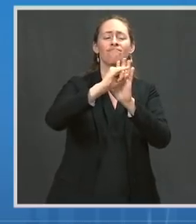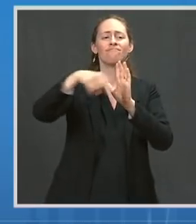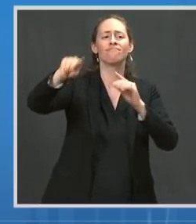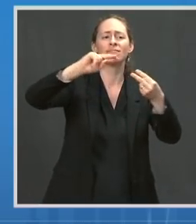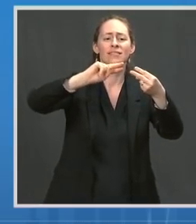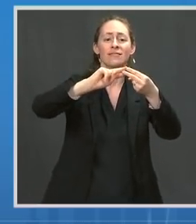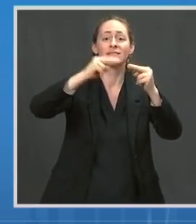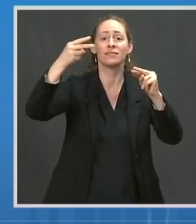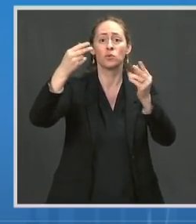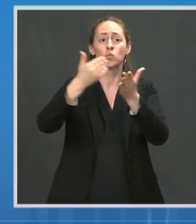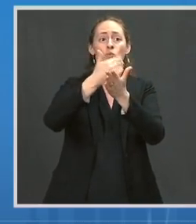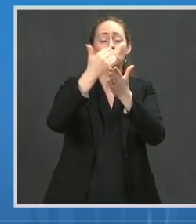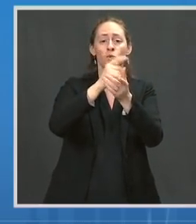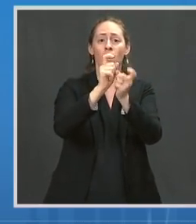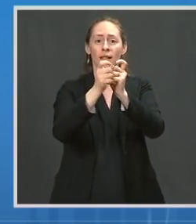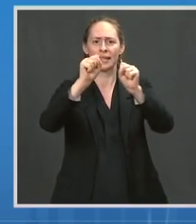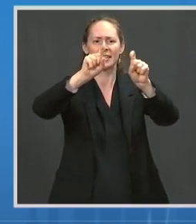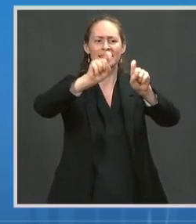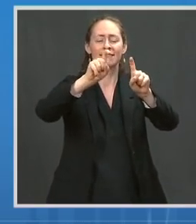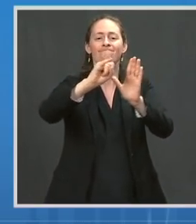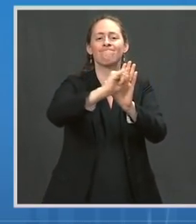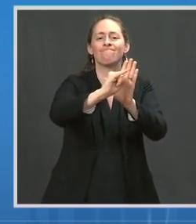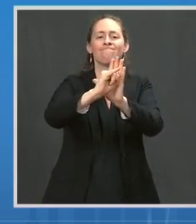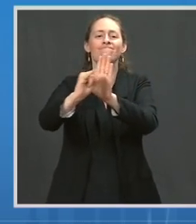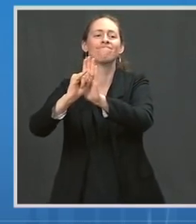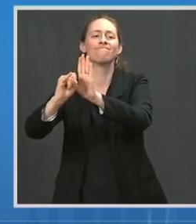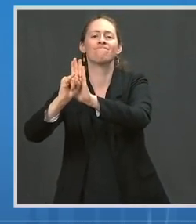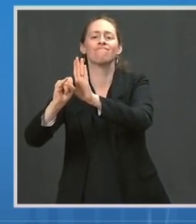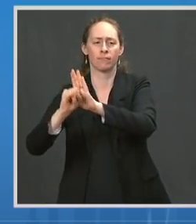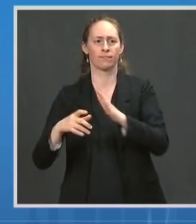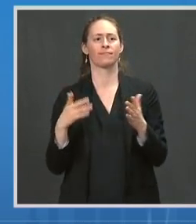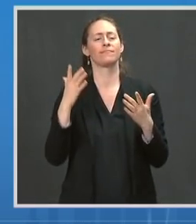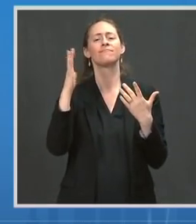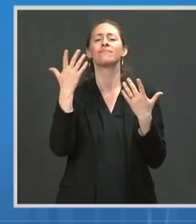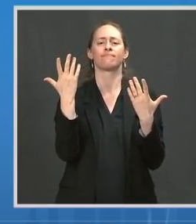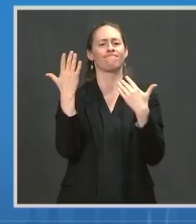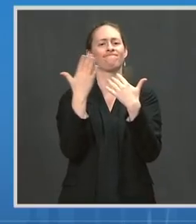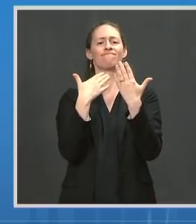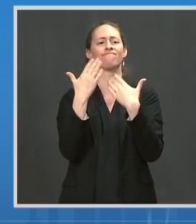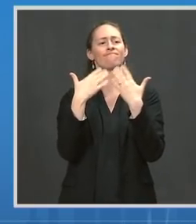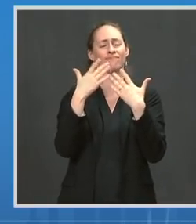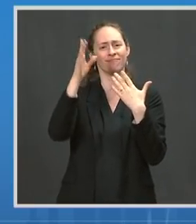Now, we started in a hole. Despite having world-class researchers and dedicated state